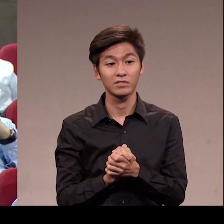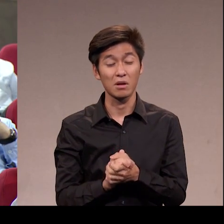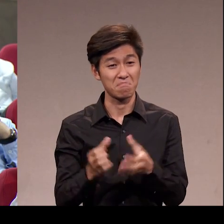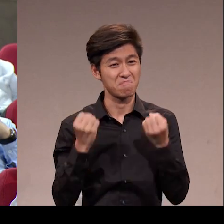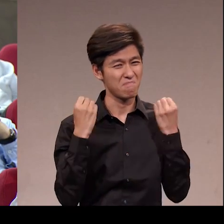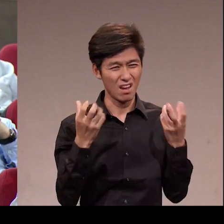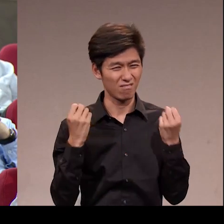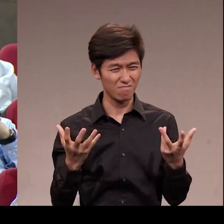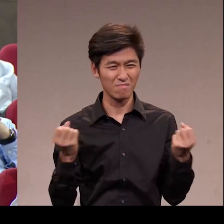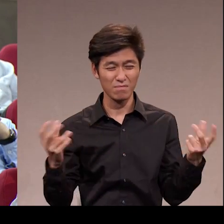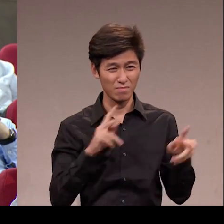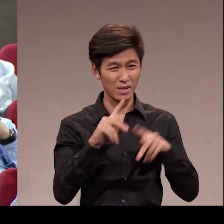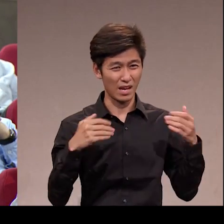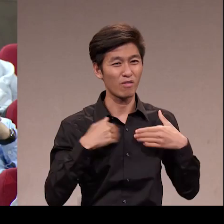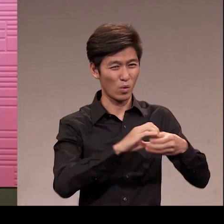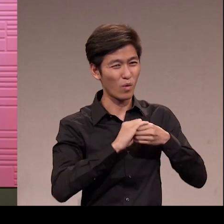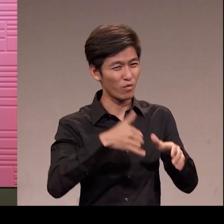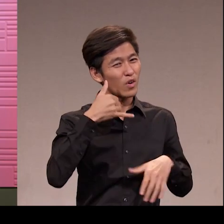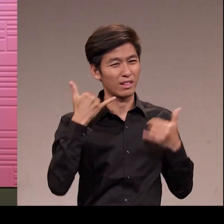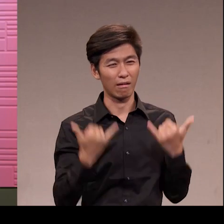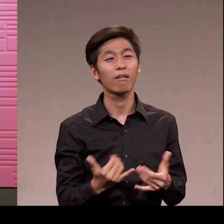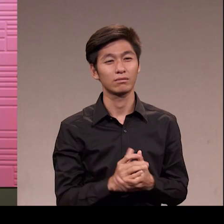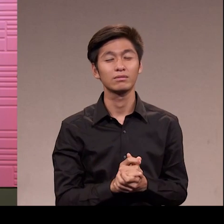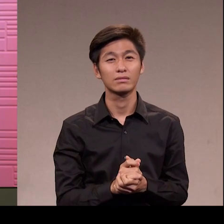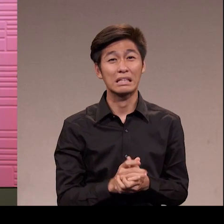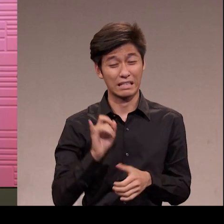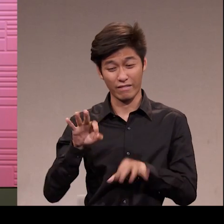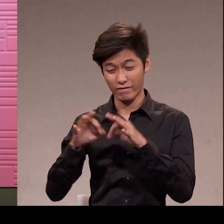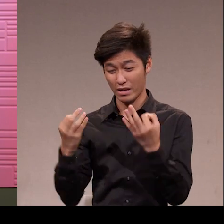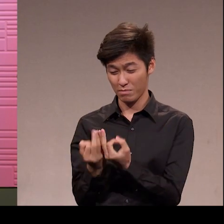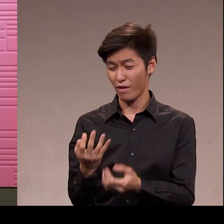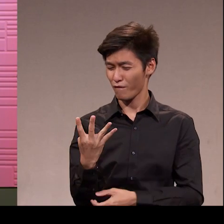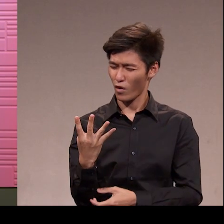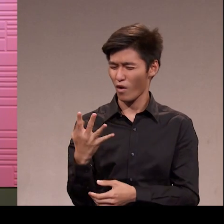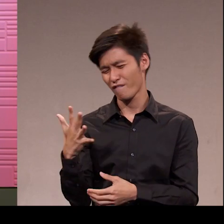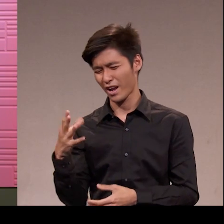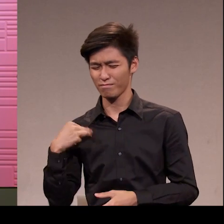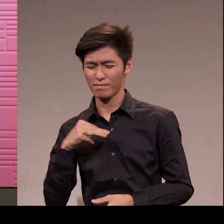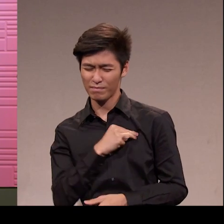And so when a family has 4 or 5 members, and we multiply that by $20, the communications bill